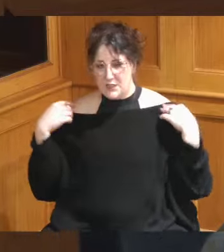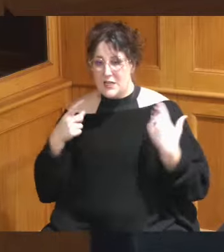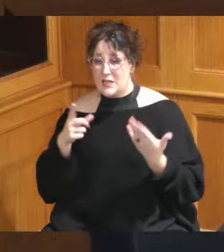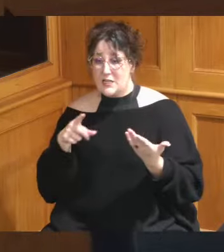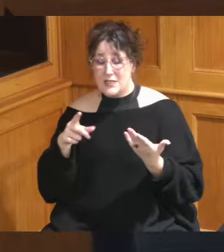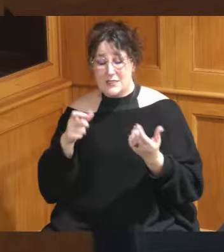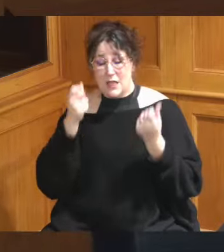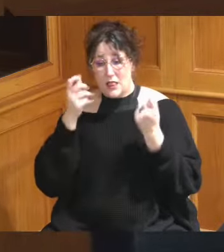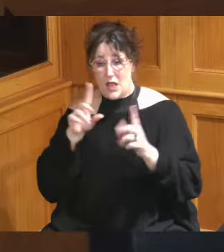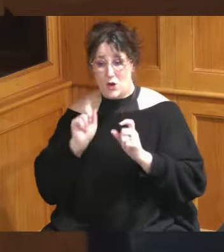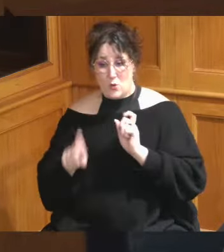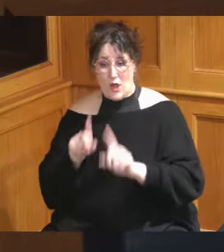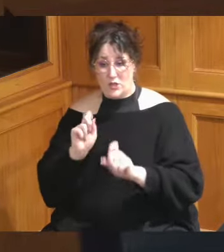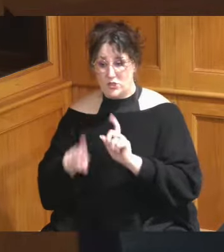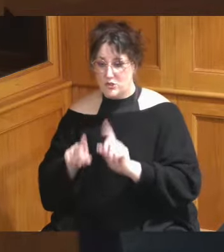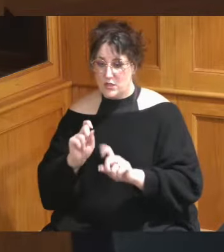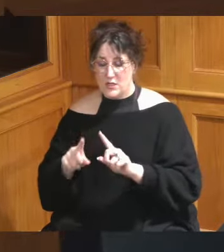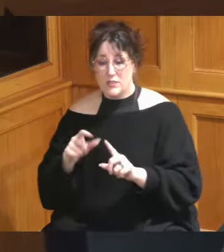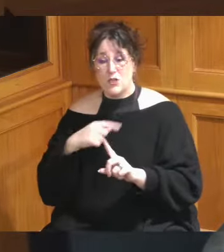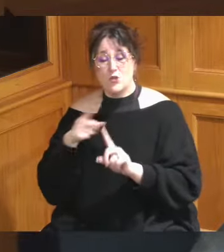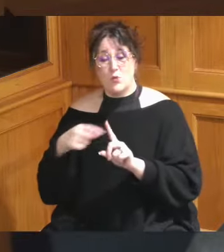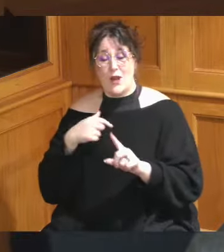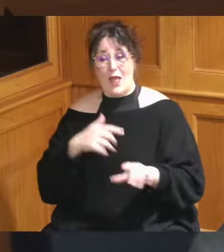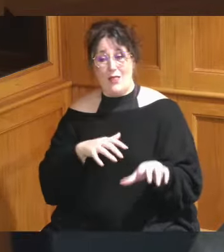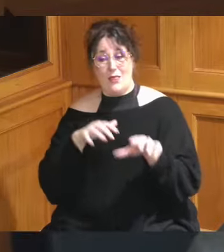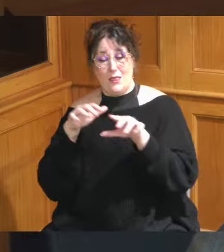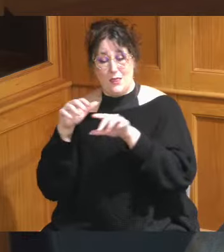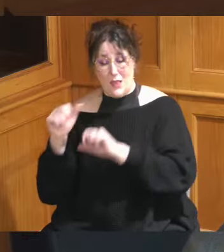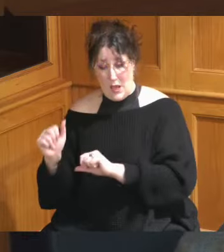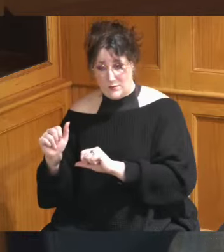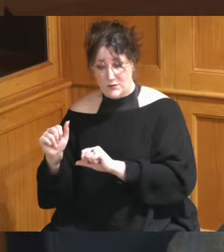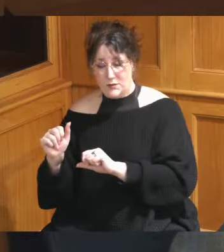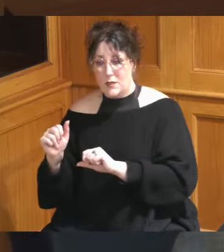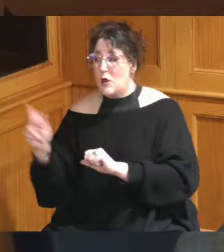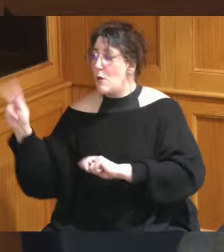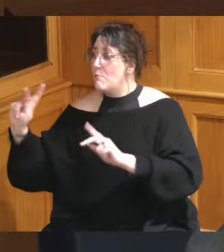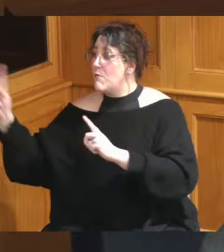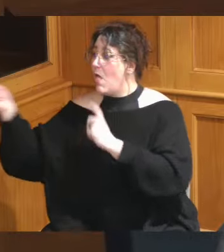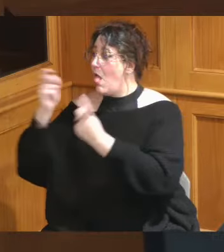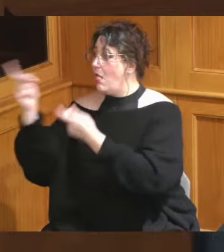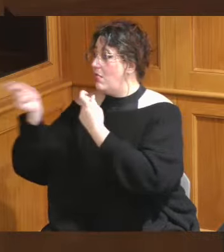questions because when I walk out of here, there's a lot of questions I'm going to have to answer